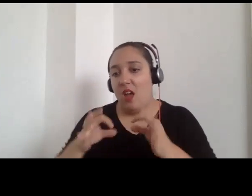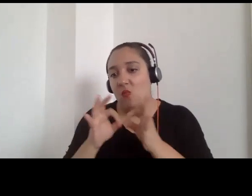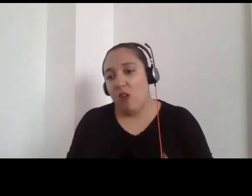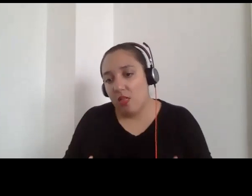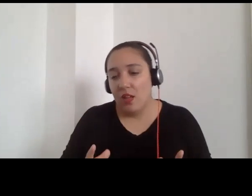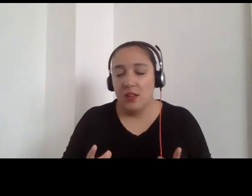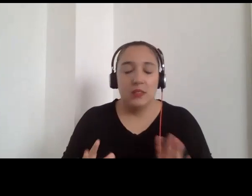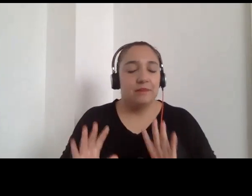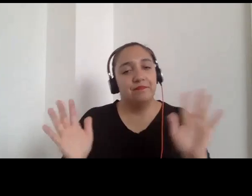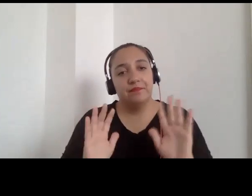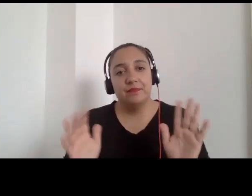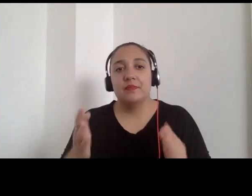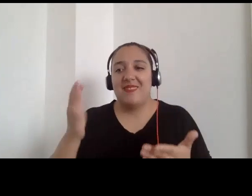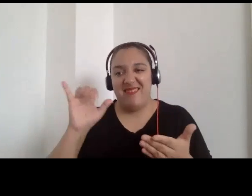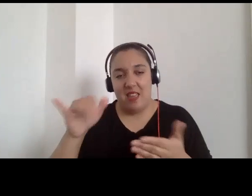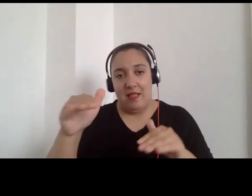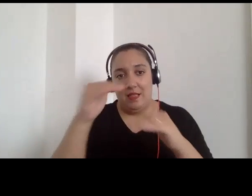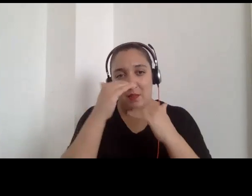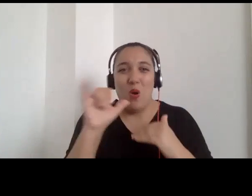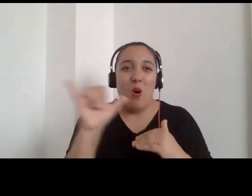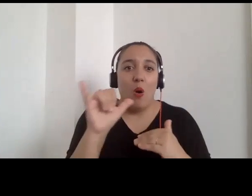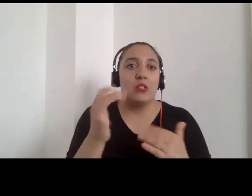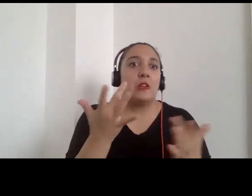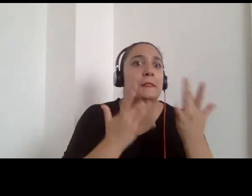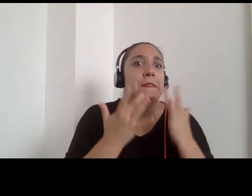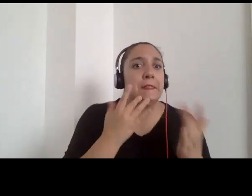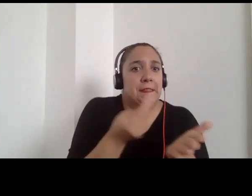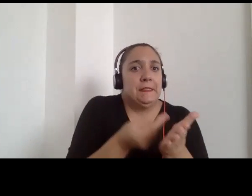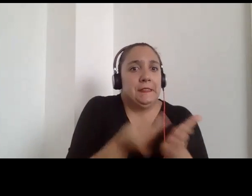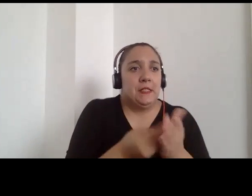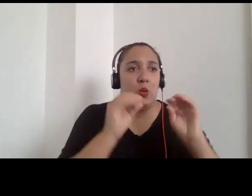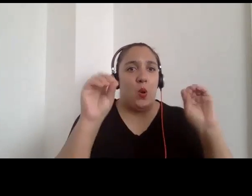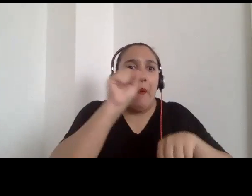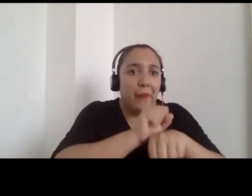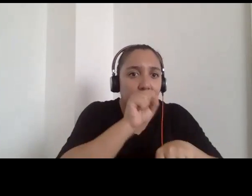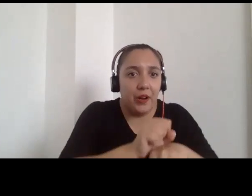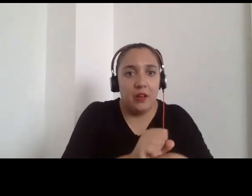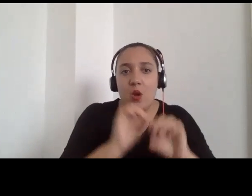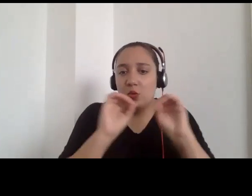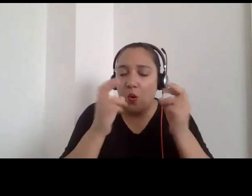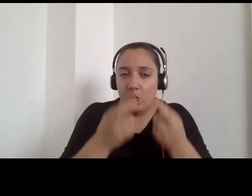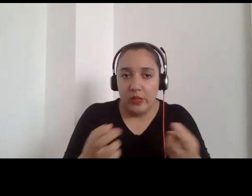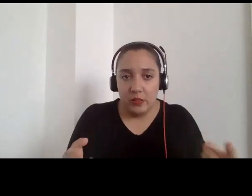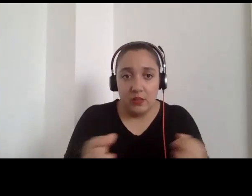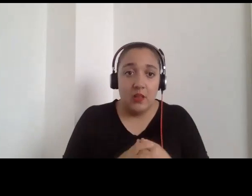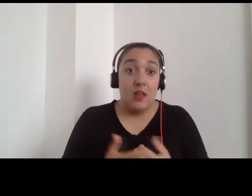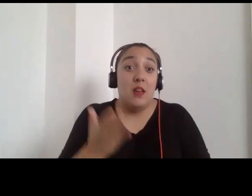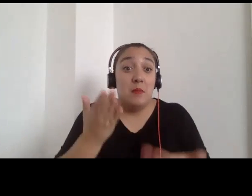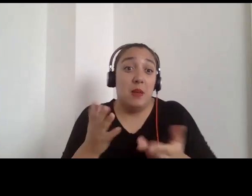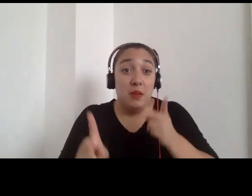And then materially a lot of us are out of work or underresourced and people who have been already in precarious situations